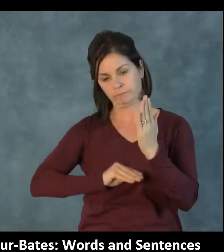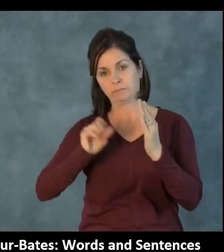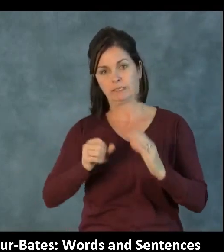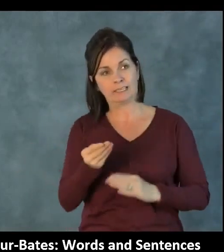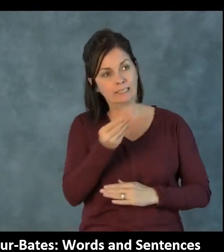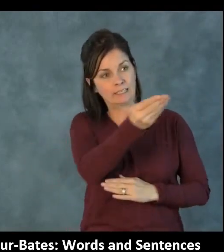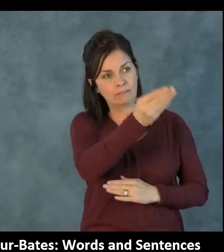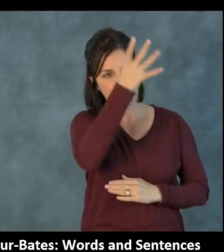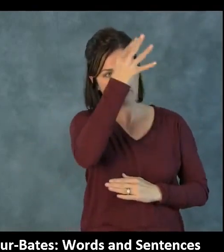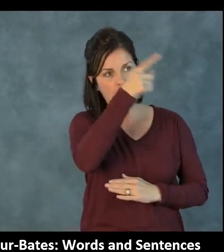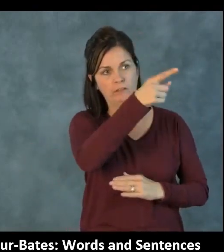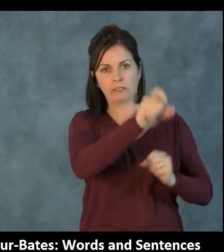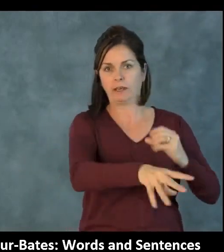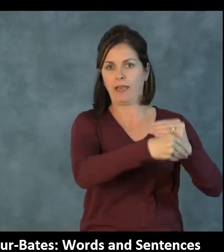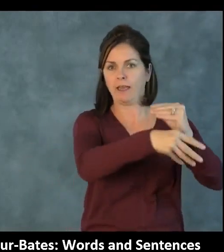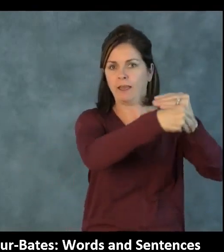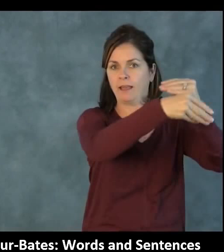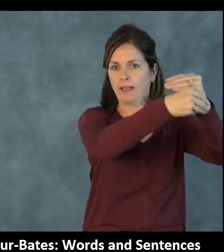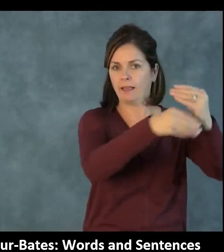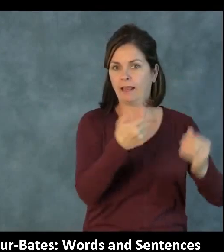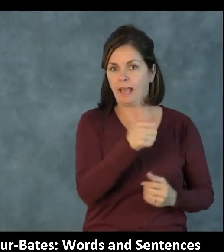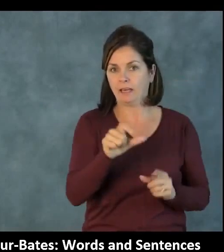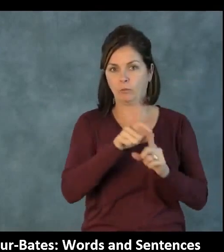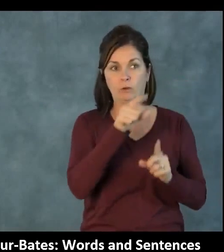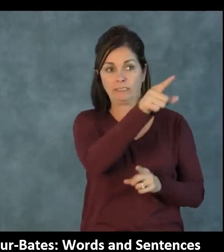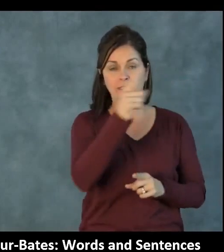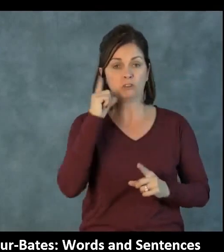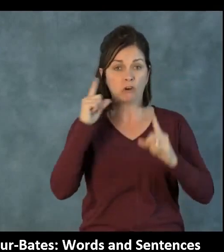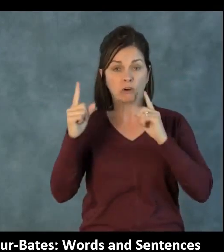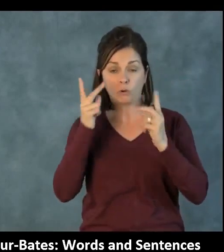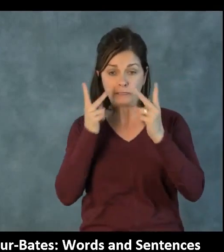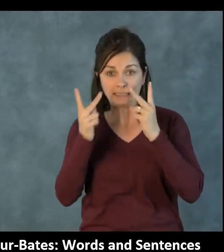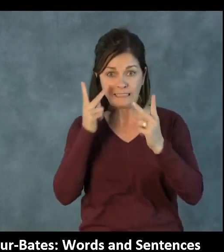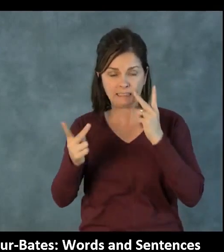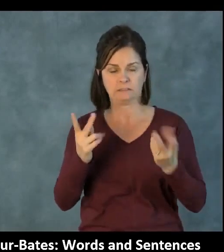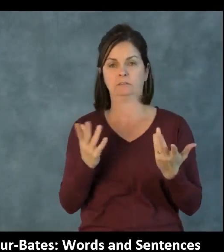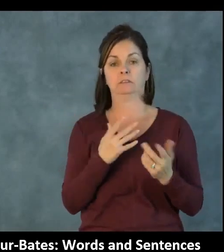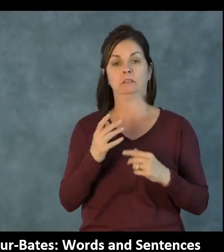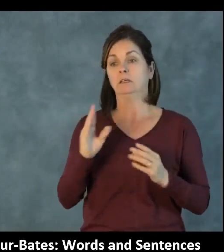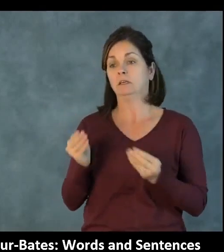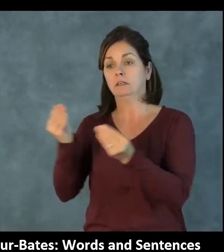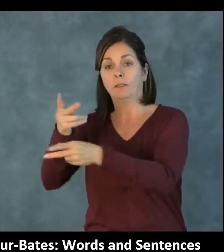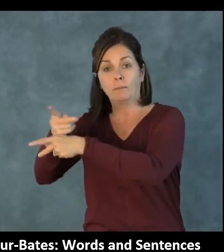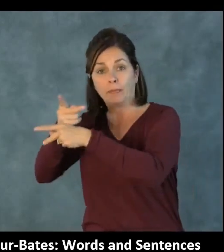she can feel free to give it to the father to add in any additional words that he's heard or seen,